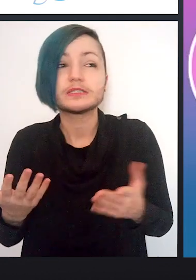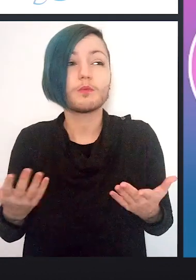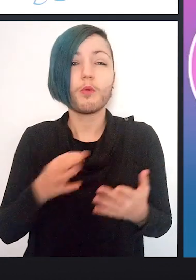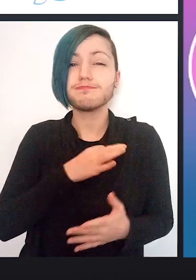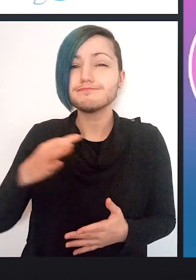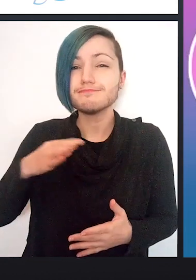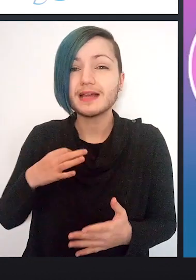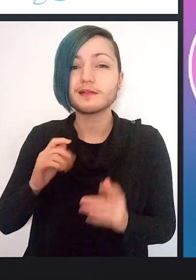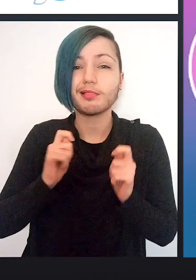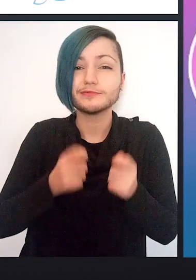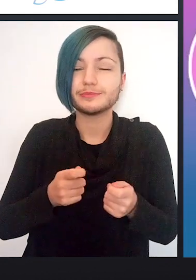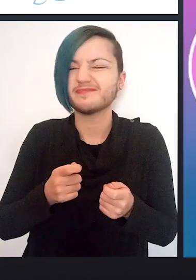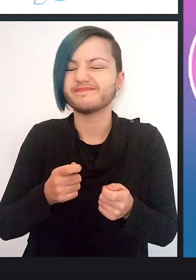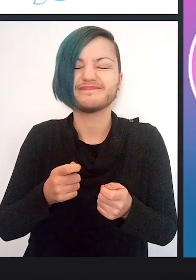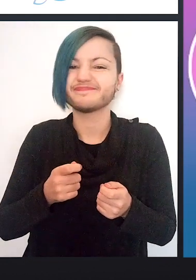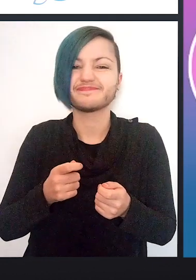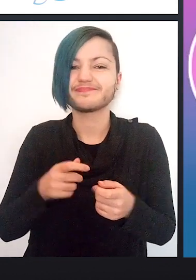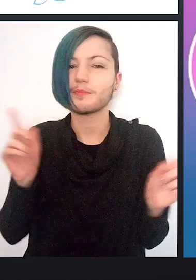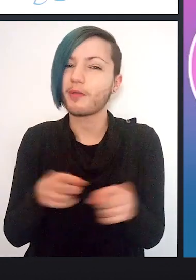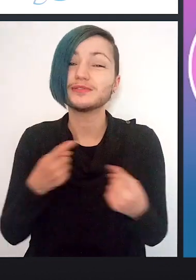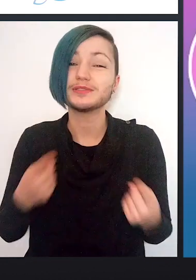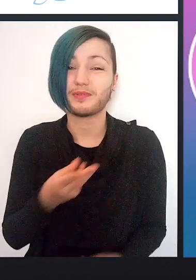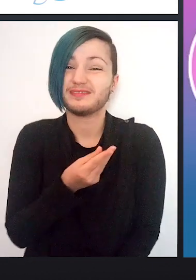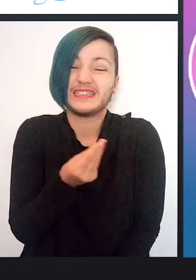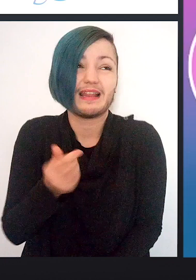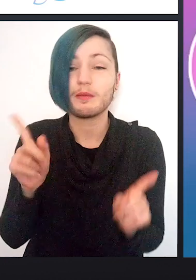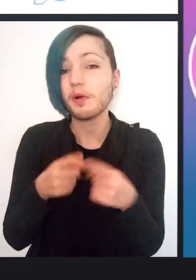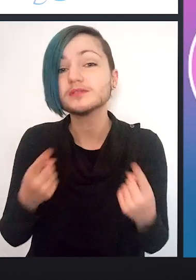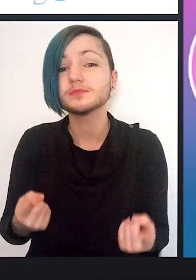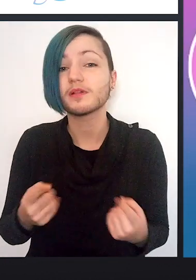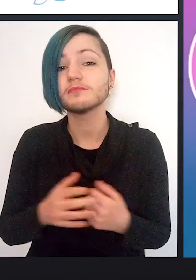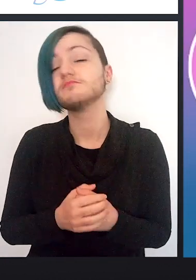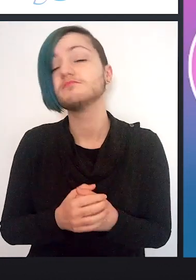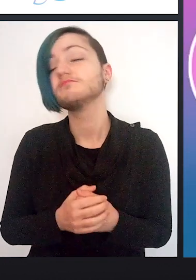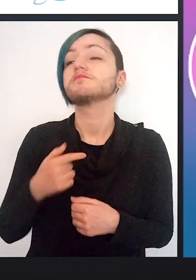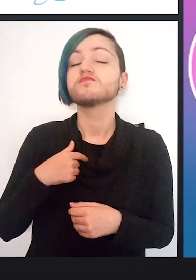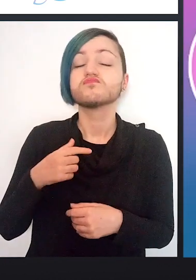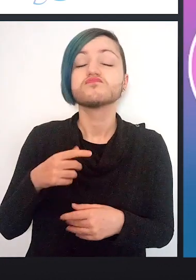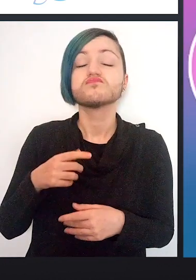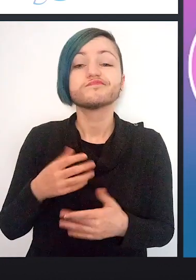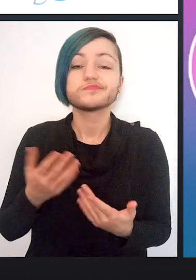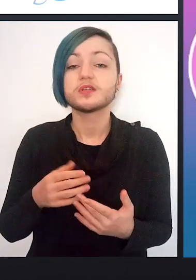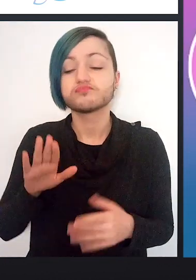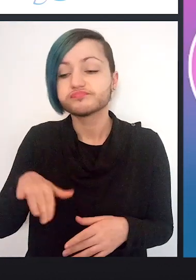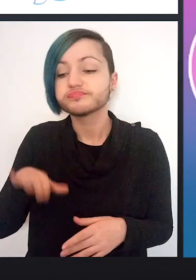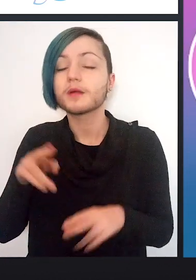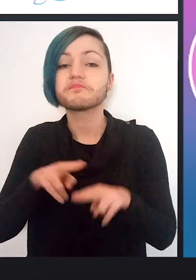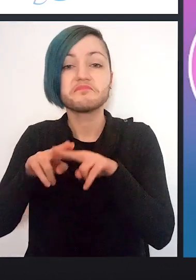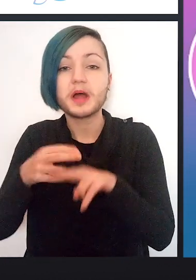or have medical treatments so I brought up a family and eventually when after